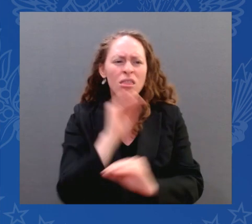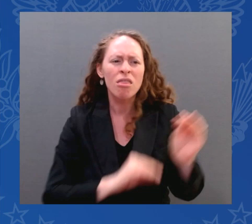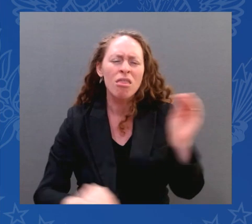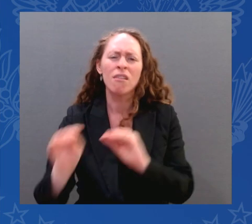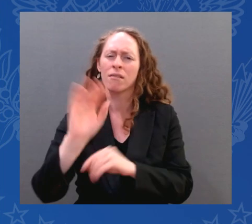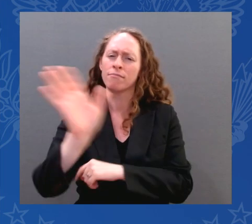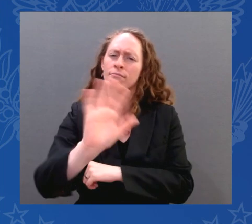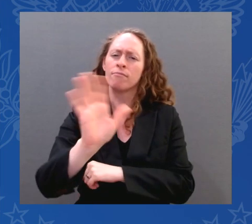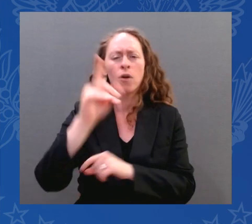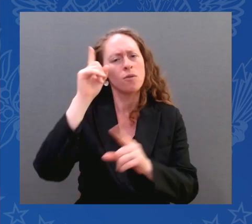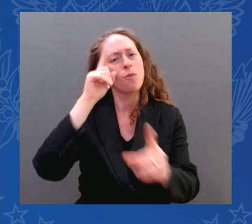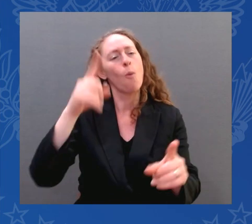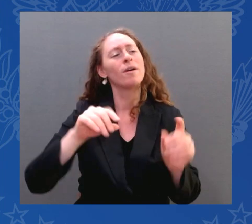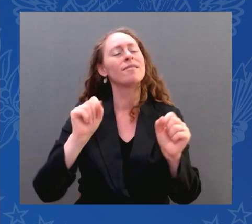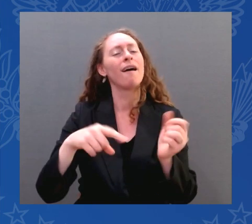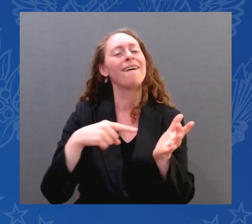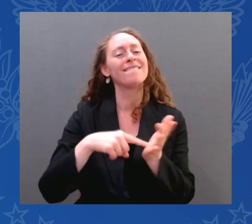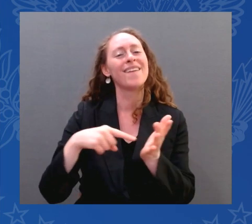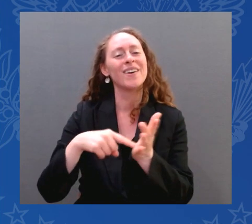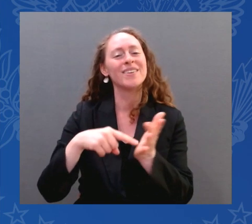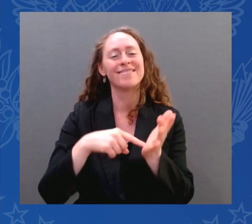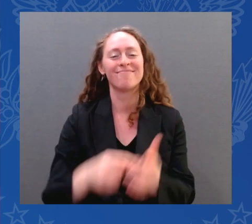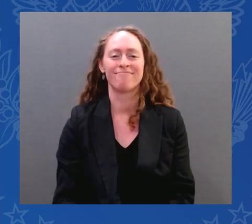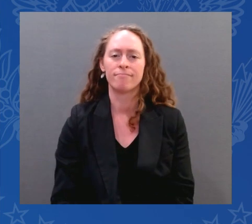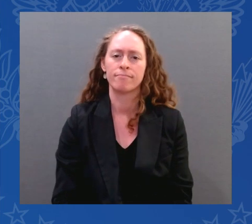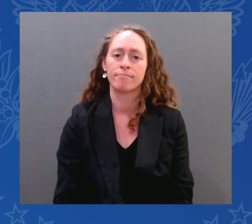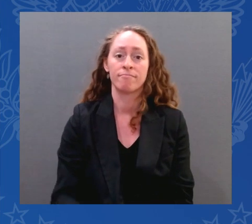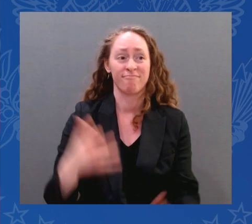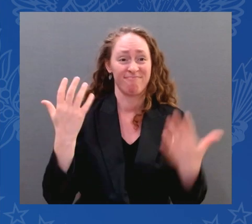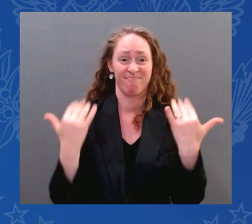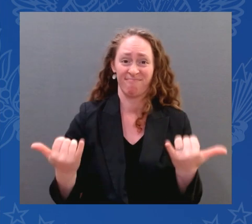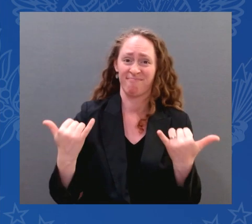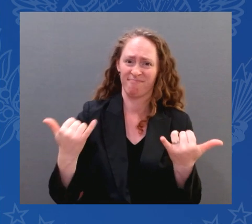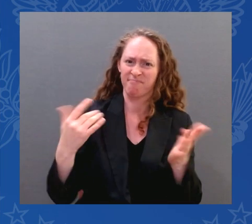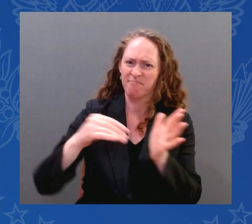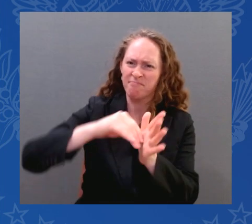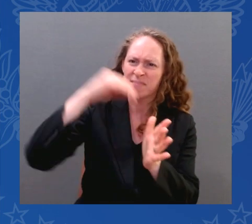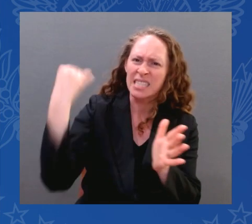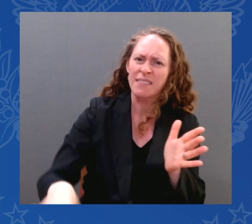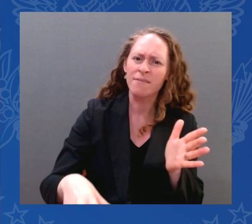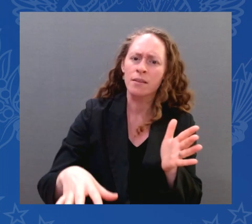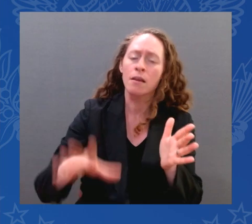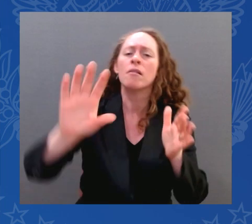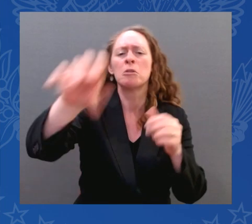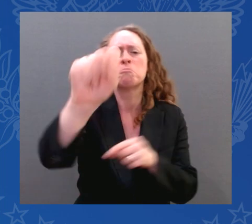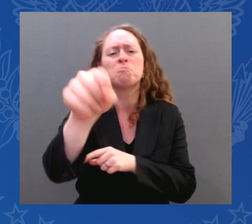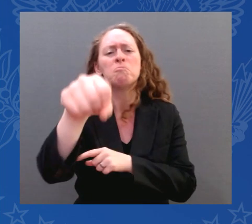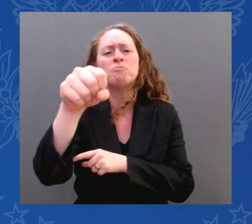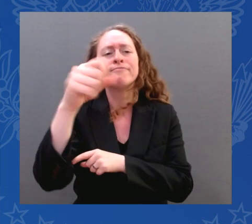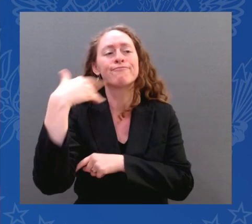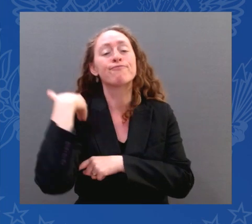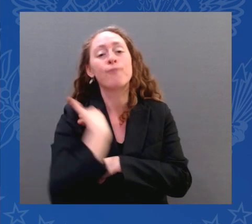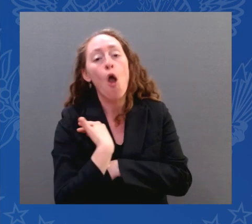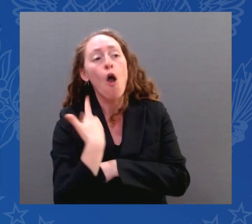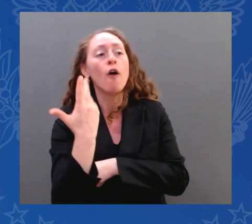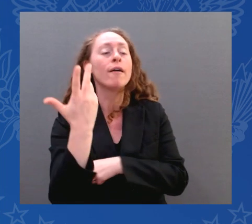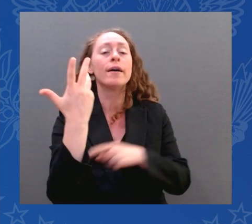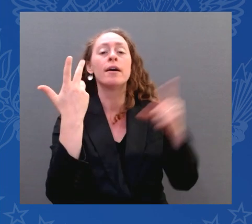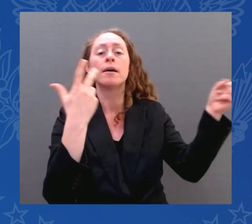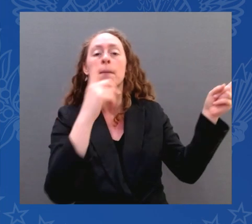Well, there are a number of reasons having to do with Putin's war in Ukraine, disruption caused by the pandemic. But one of the factors affecting prices is this.